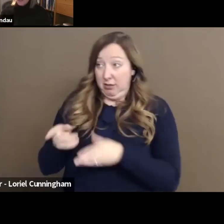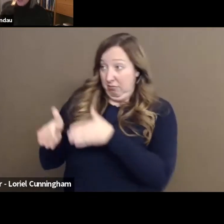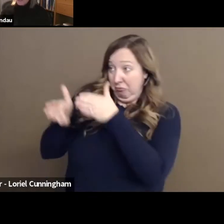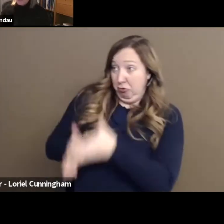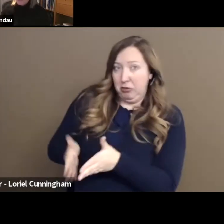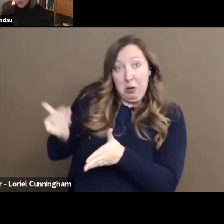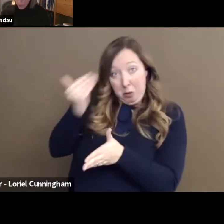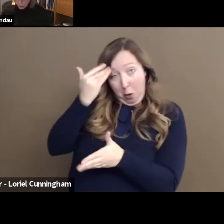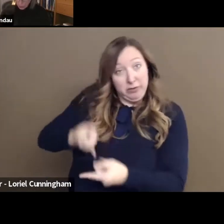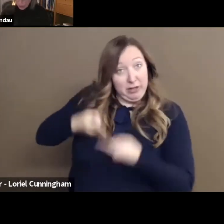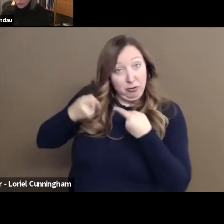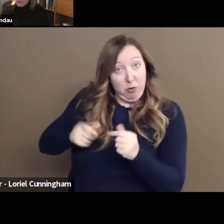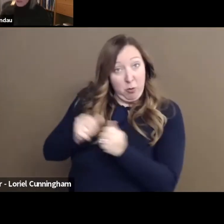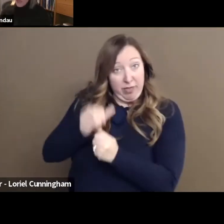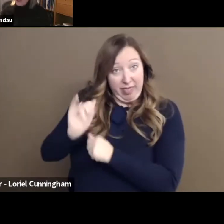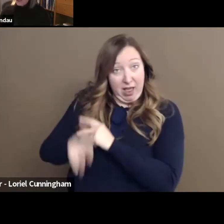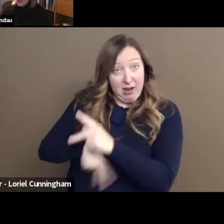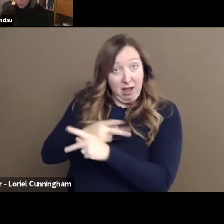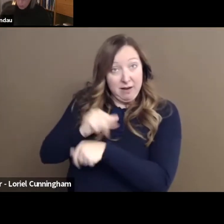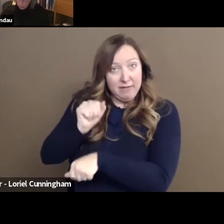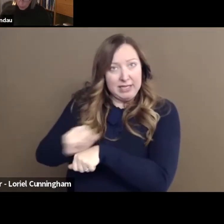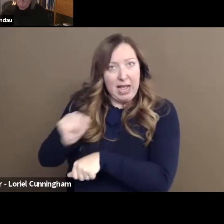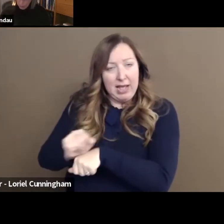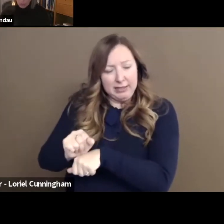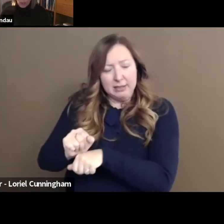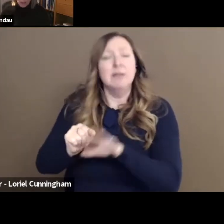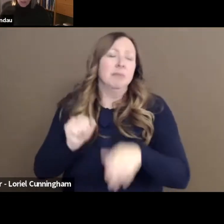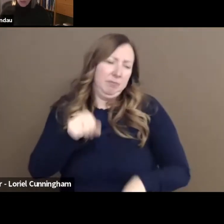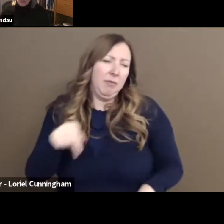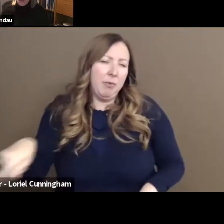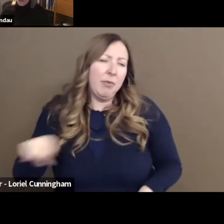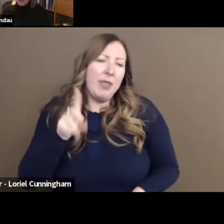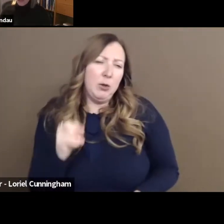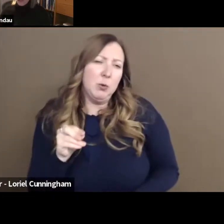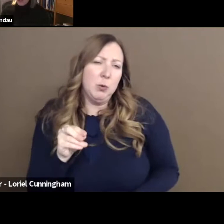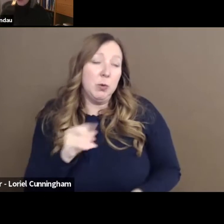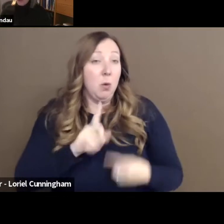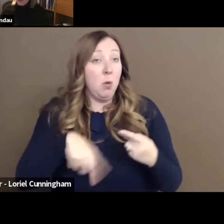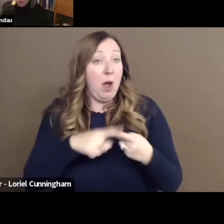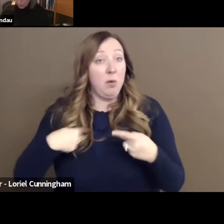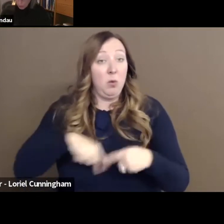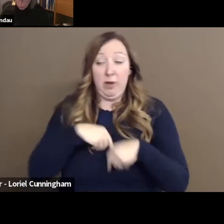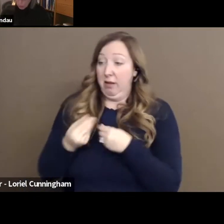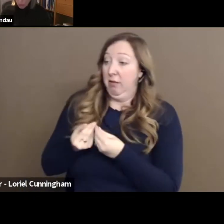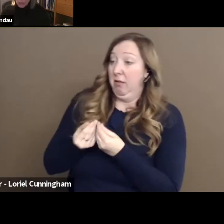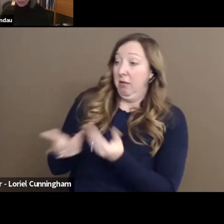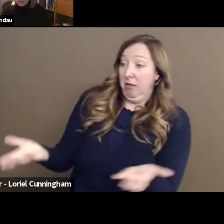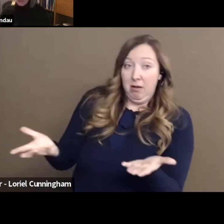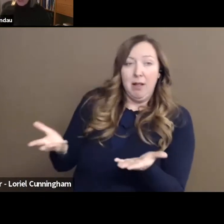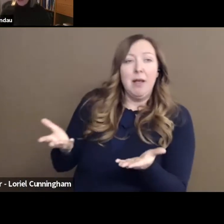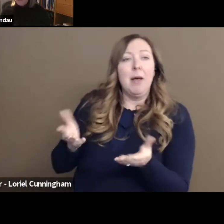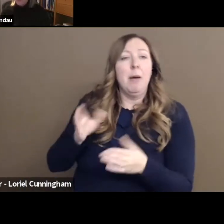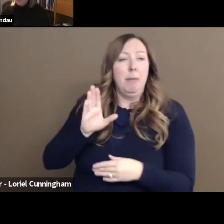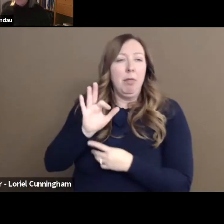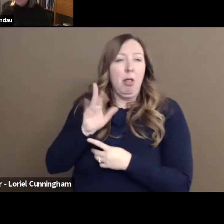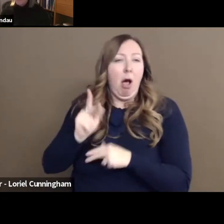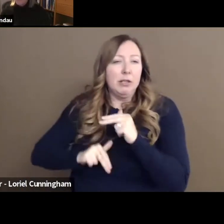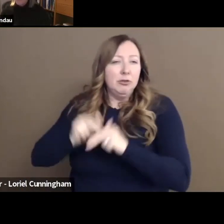kinds of tasks and the answer is yes when we give these block construction tests to people with william syndrome